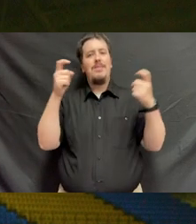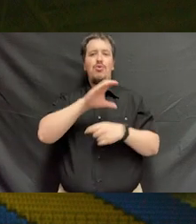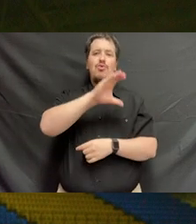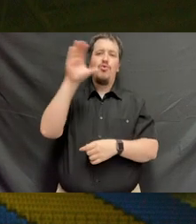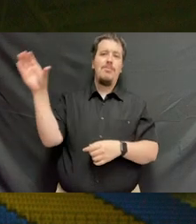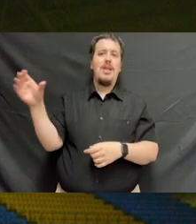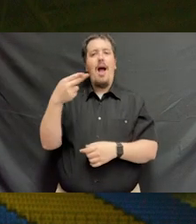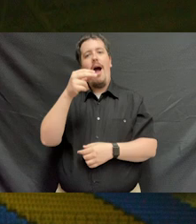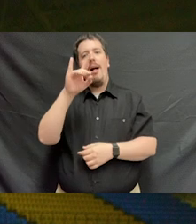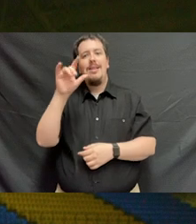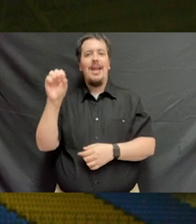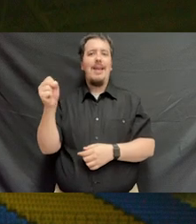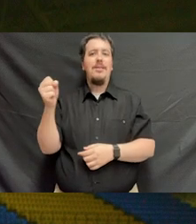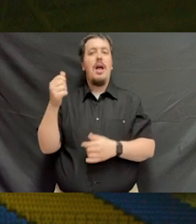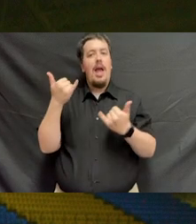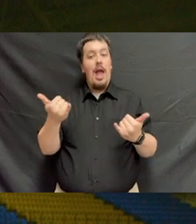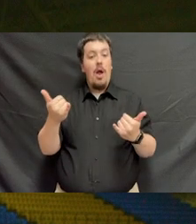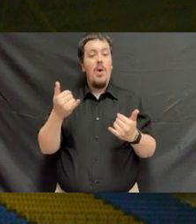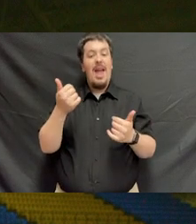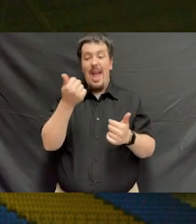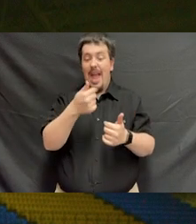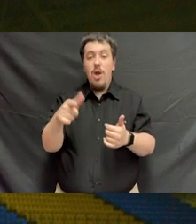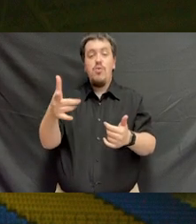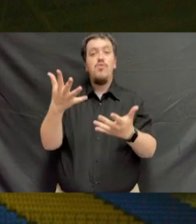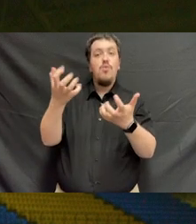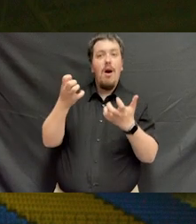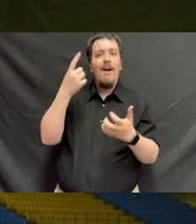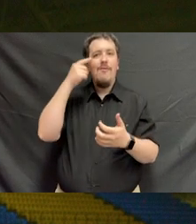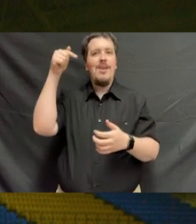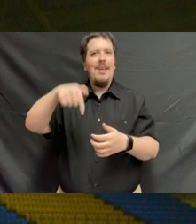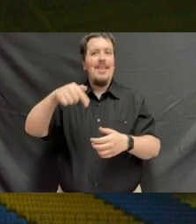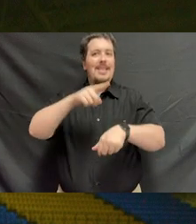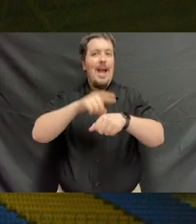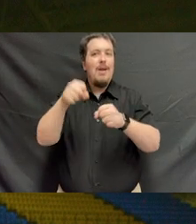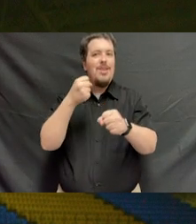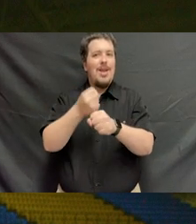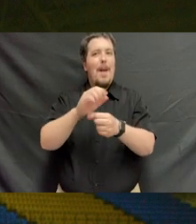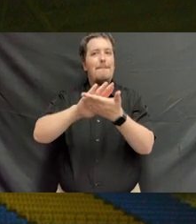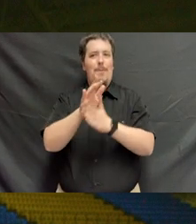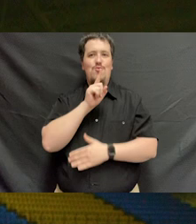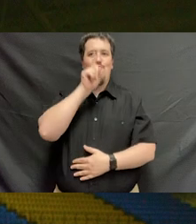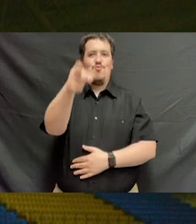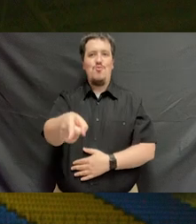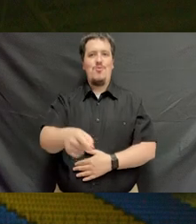And as the holidays are upon us, I hope whatever you wish for, in this holiday season, that it comes true.